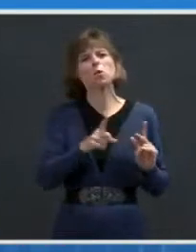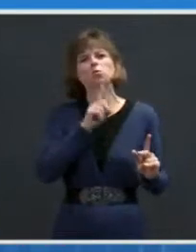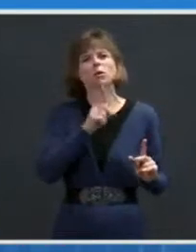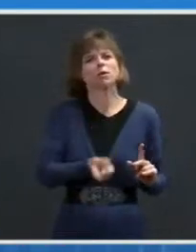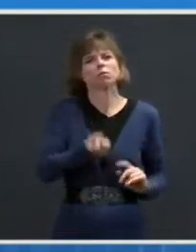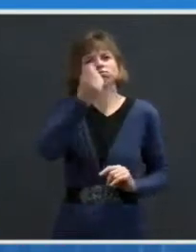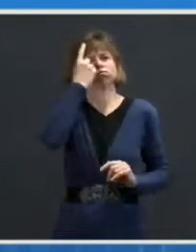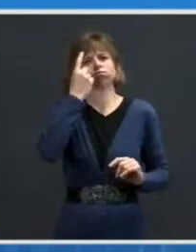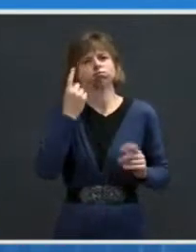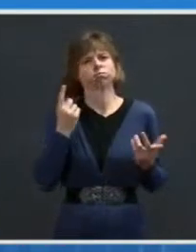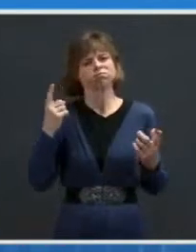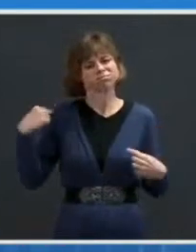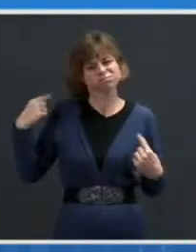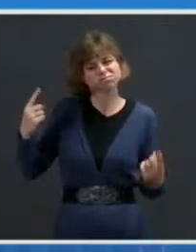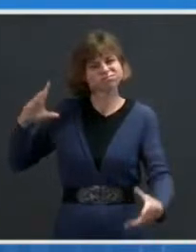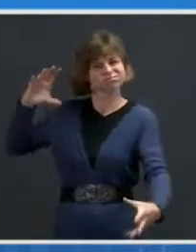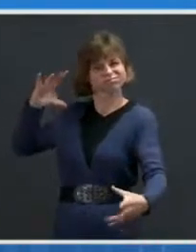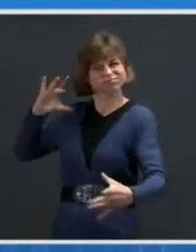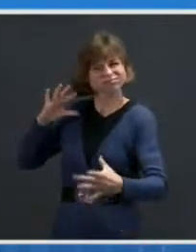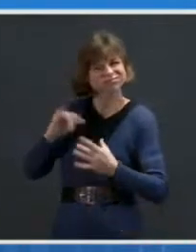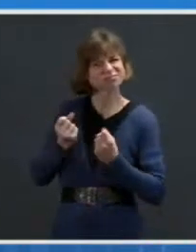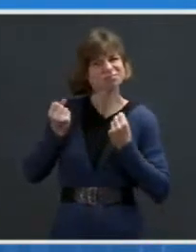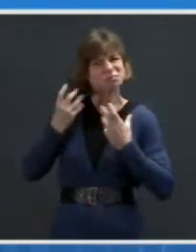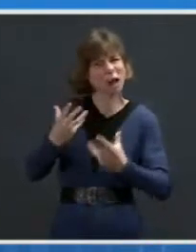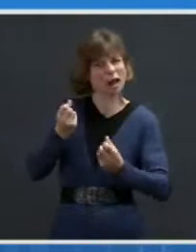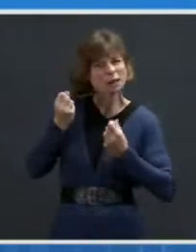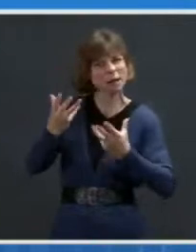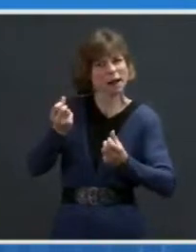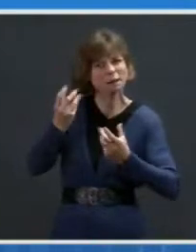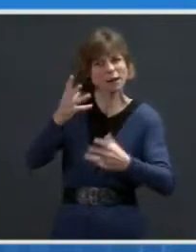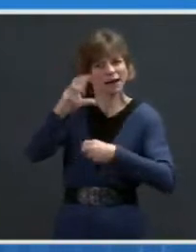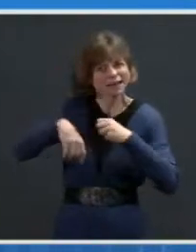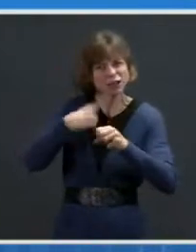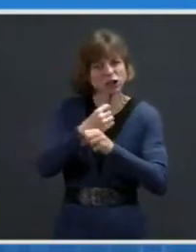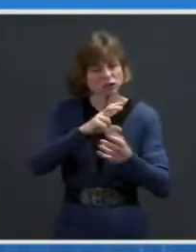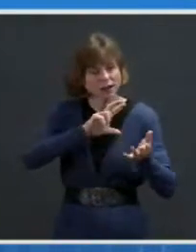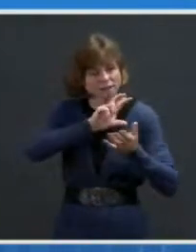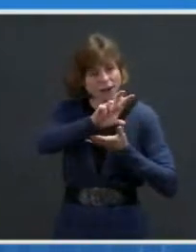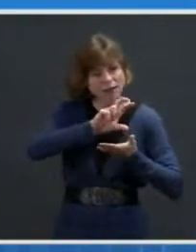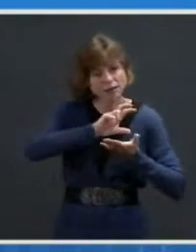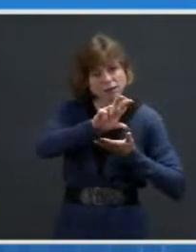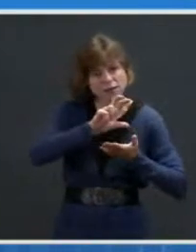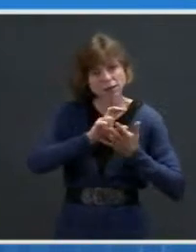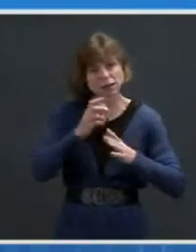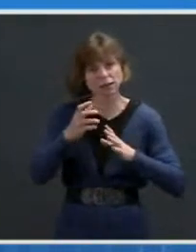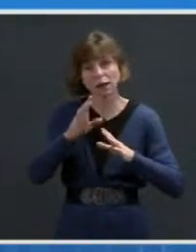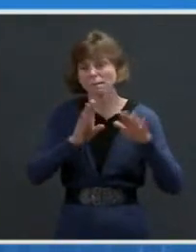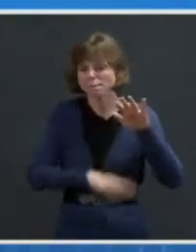AS THE ROLE OF THE NIH AND THE